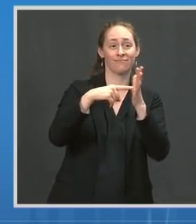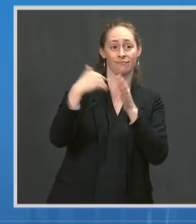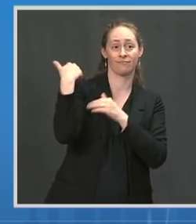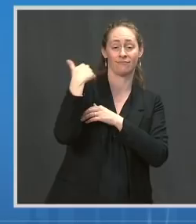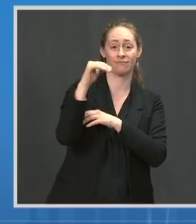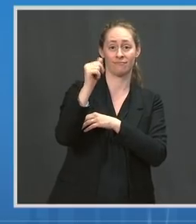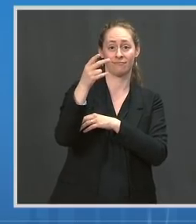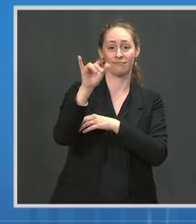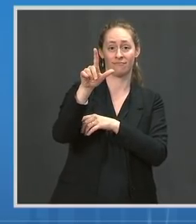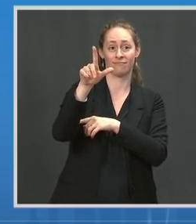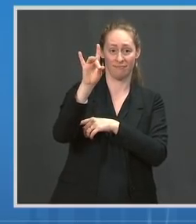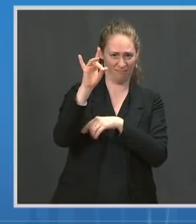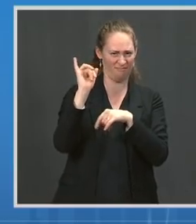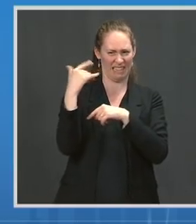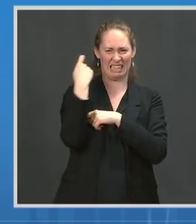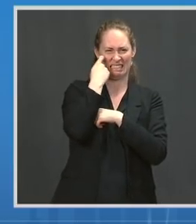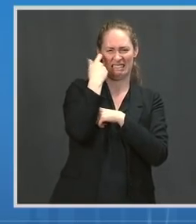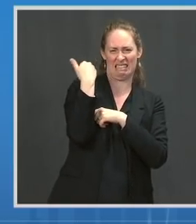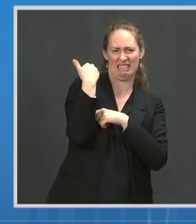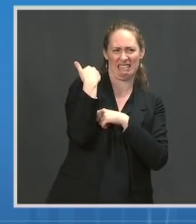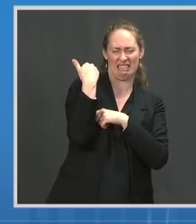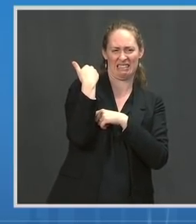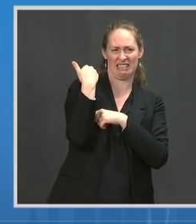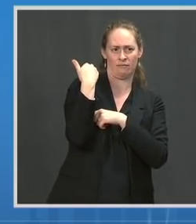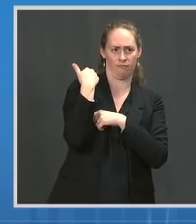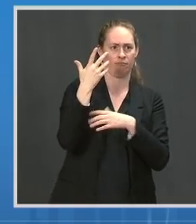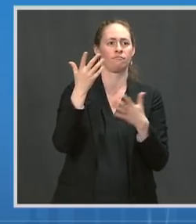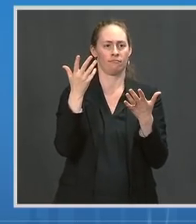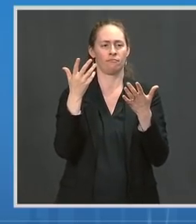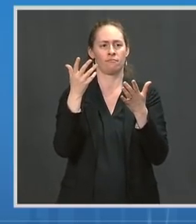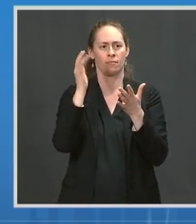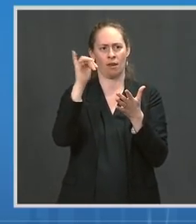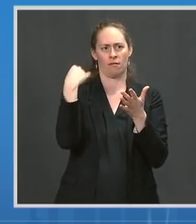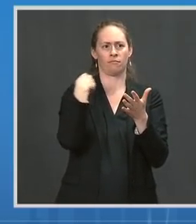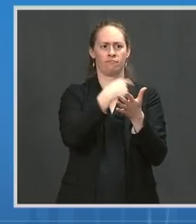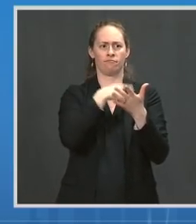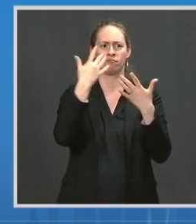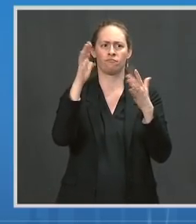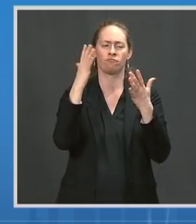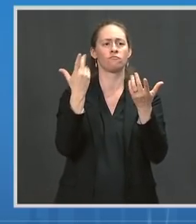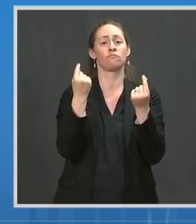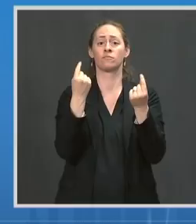there was an update on the recommendation of the use of anti-SARS-CoV-2 monoclonal antibodies.